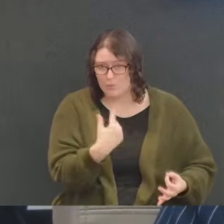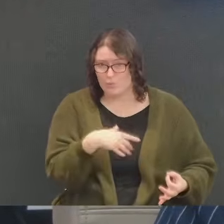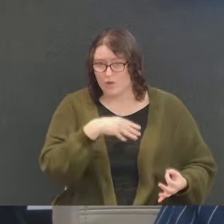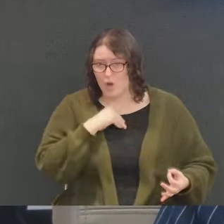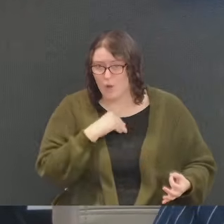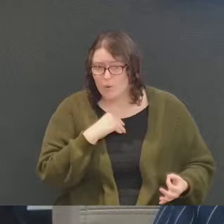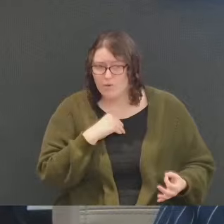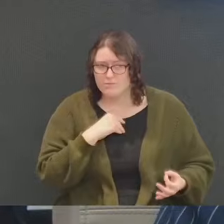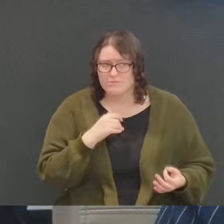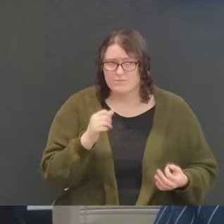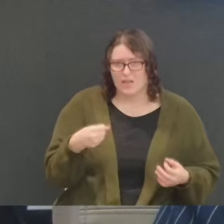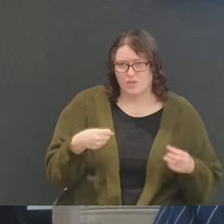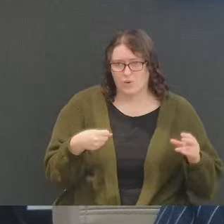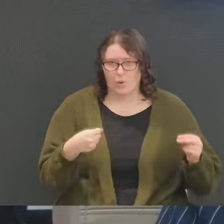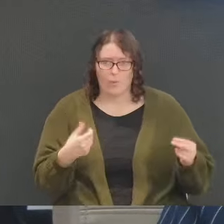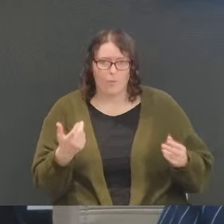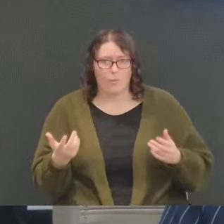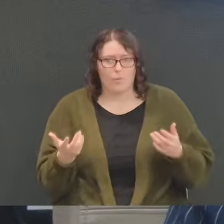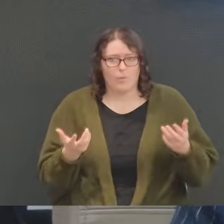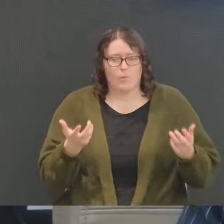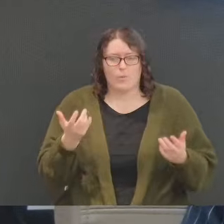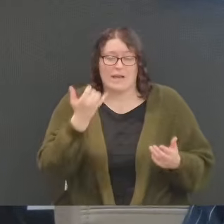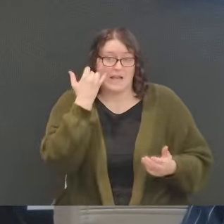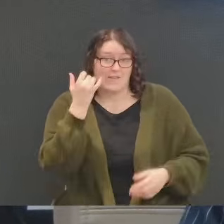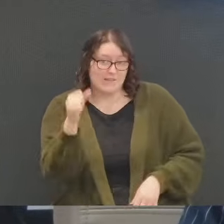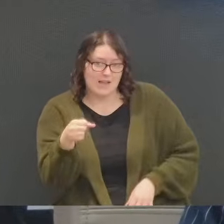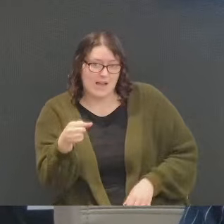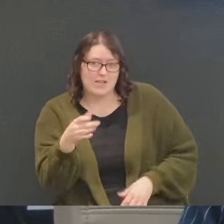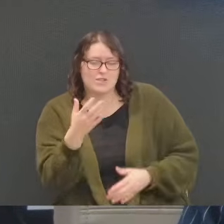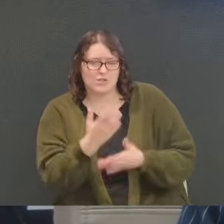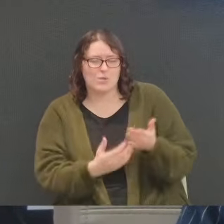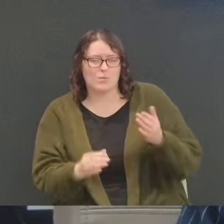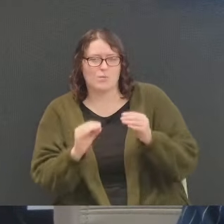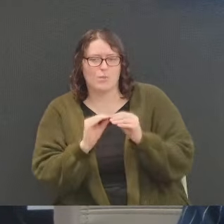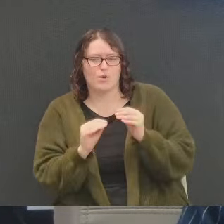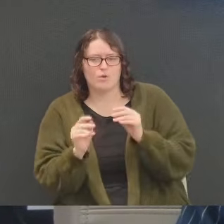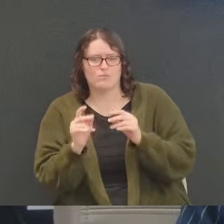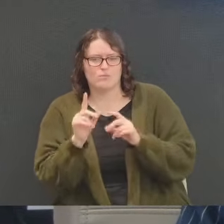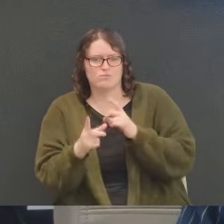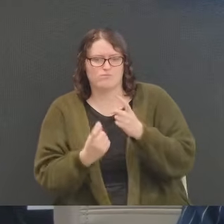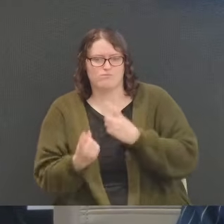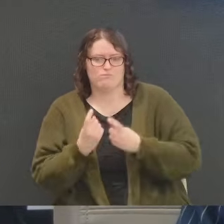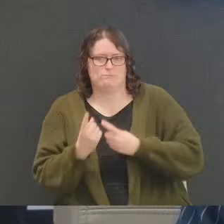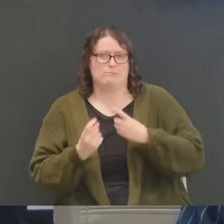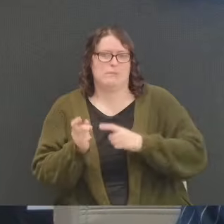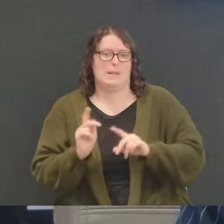if so, then some of the questions that people have been calling me about, that's a different ball."